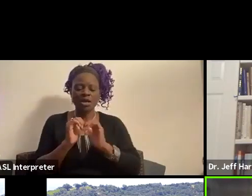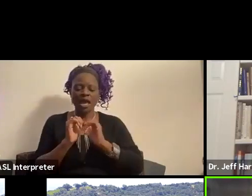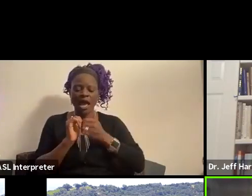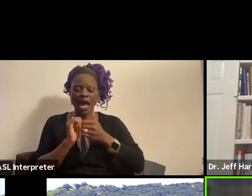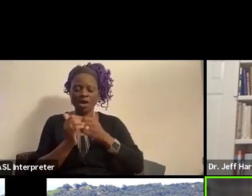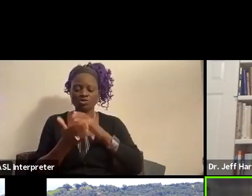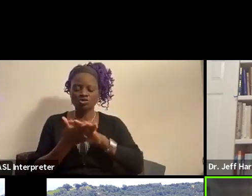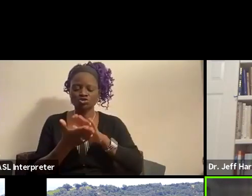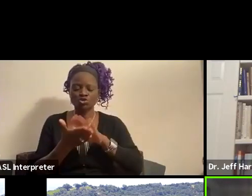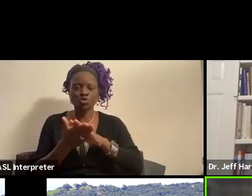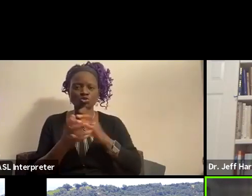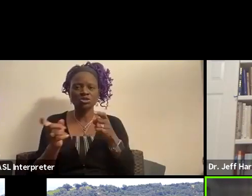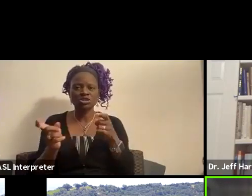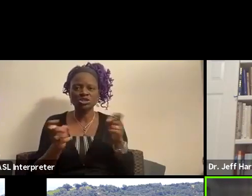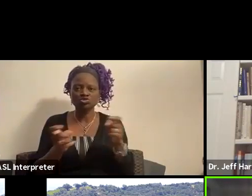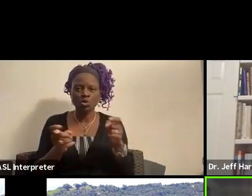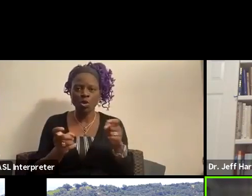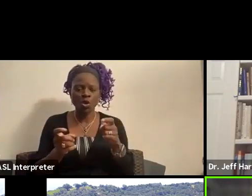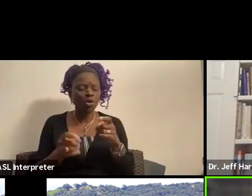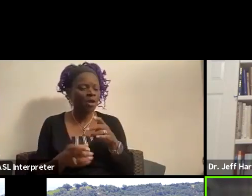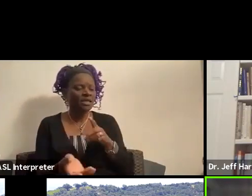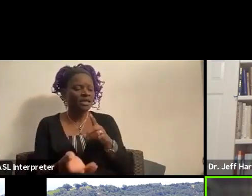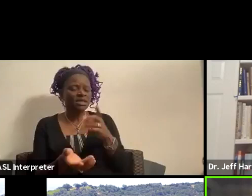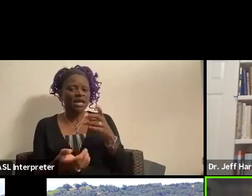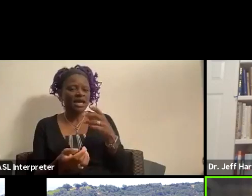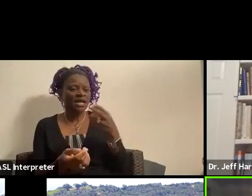Harrington, do you agree with that?